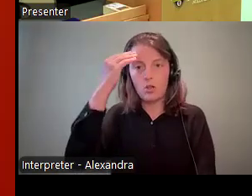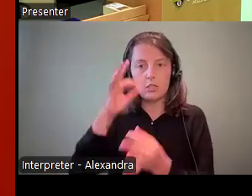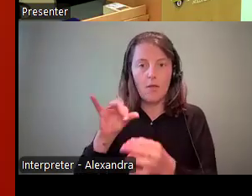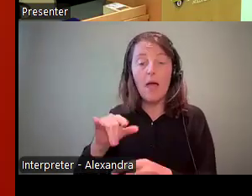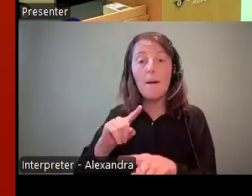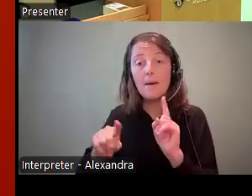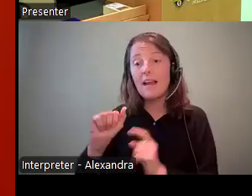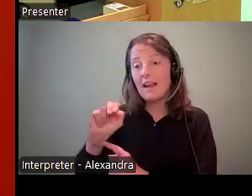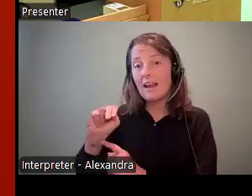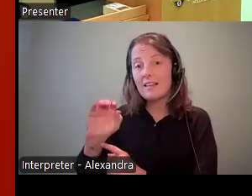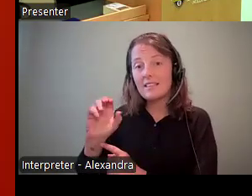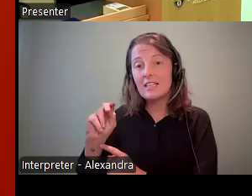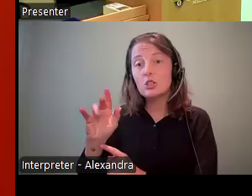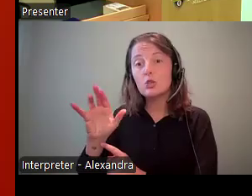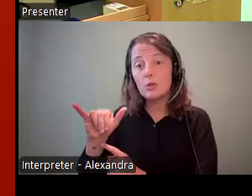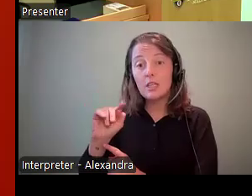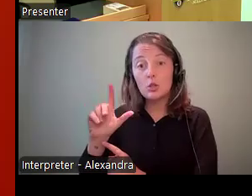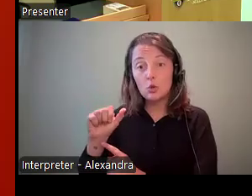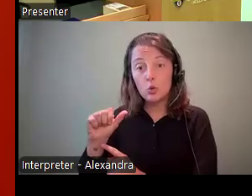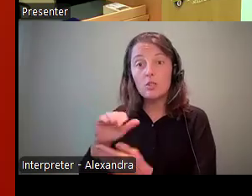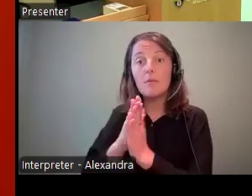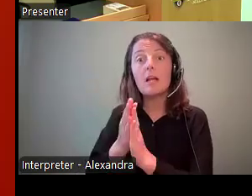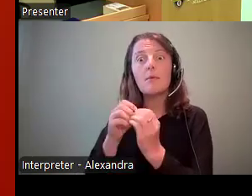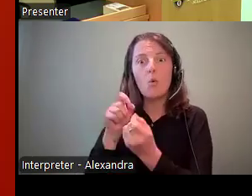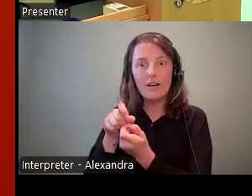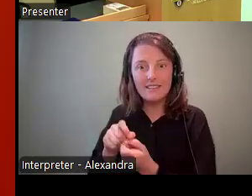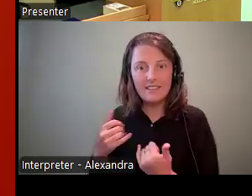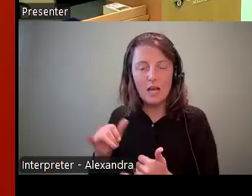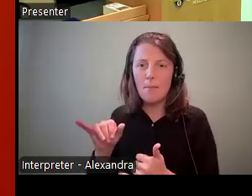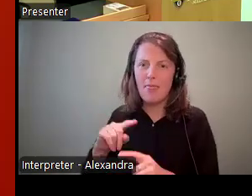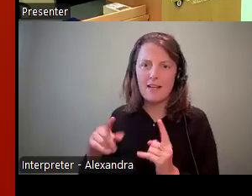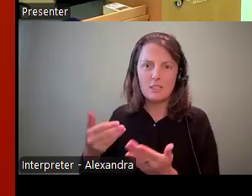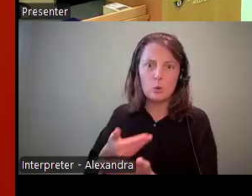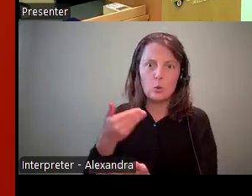but that's brand new. That's brand new. So, overlooked identity issues. And then lastly,